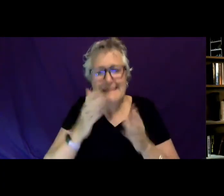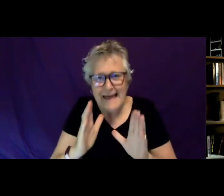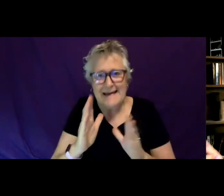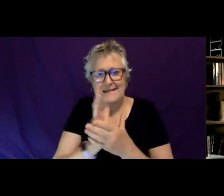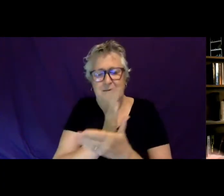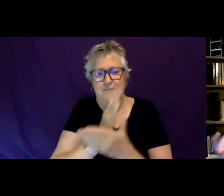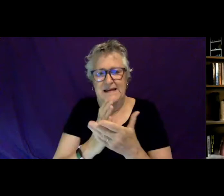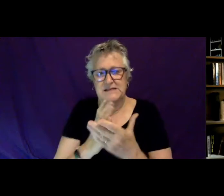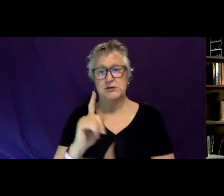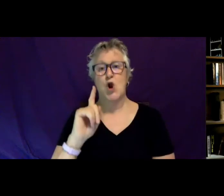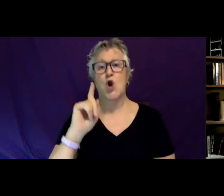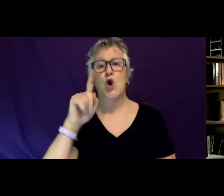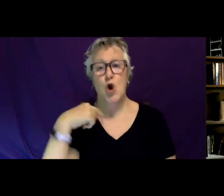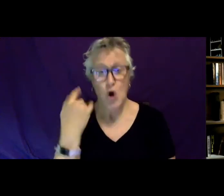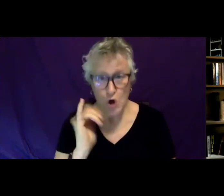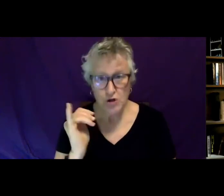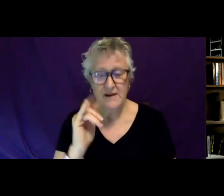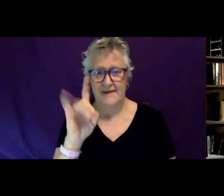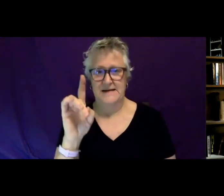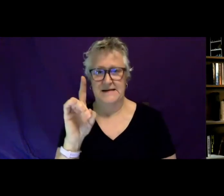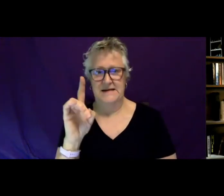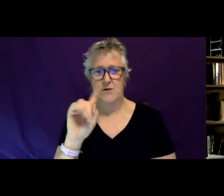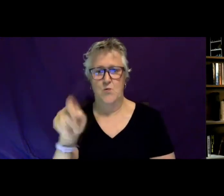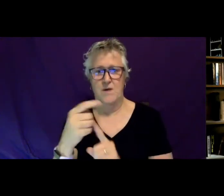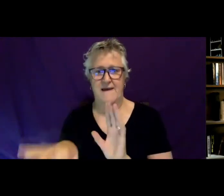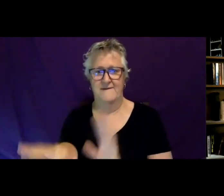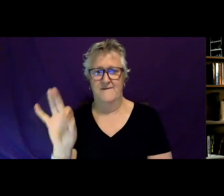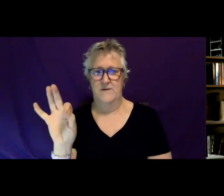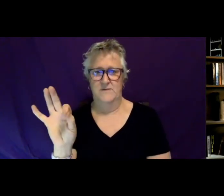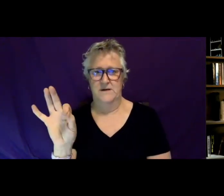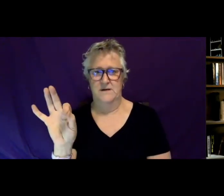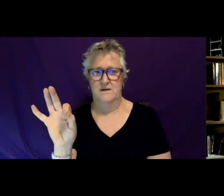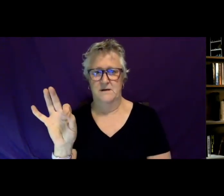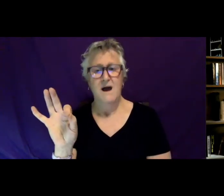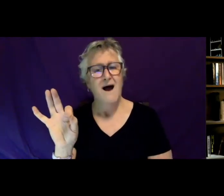I want I want people to discover something recognizable in there.